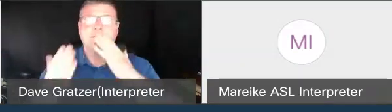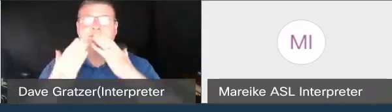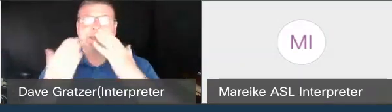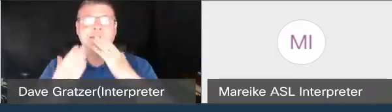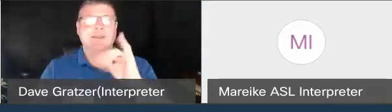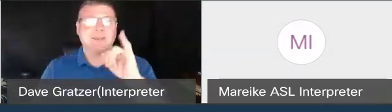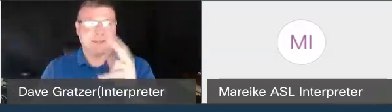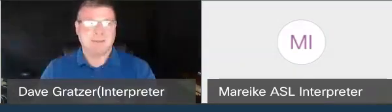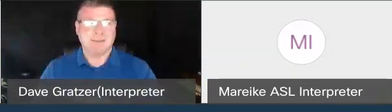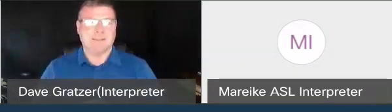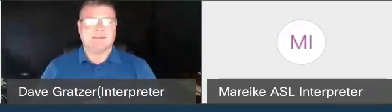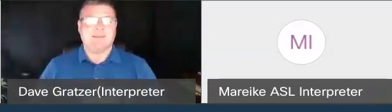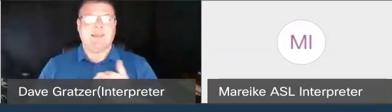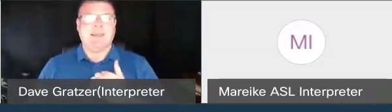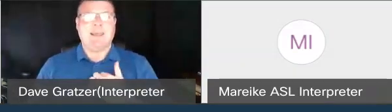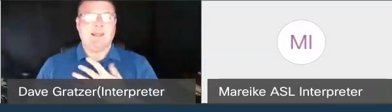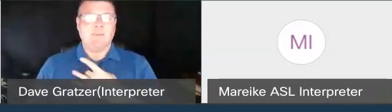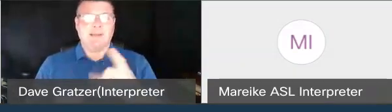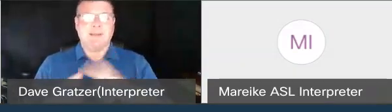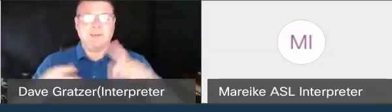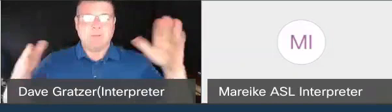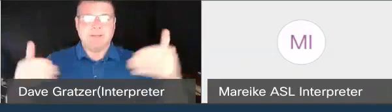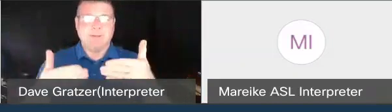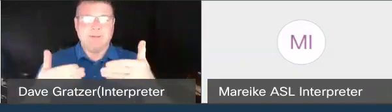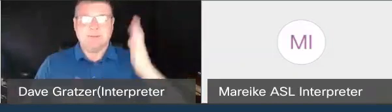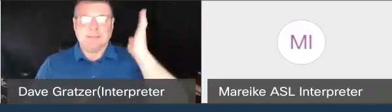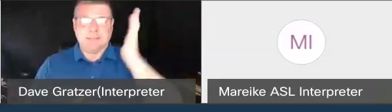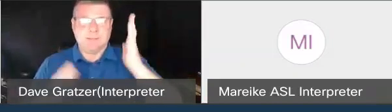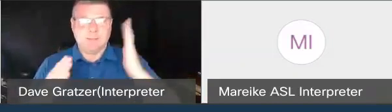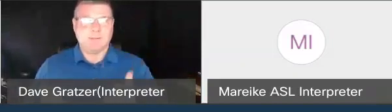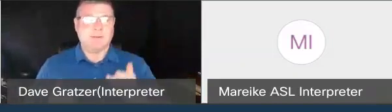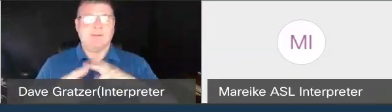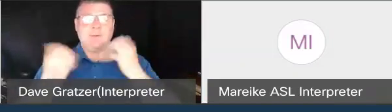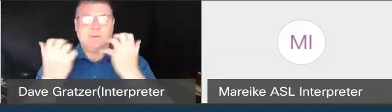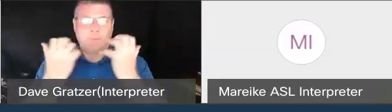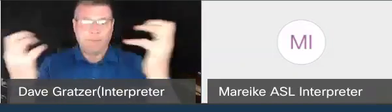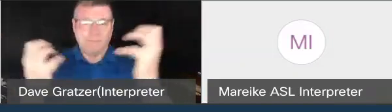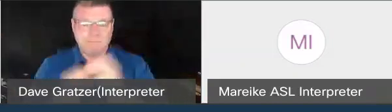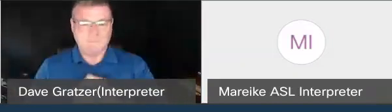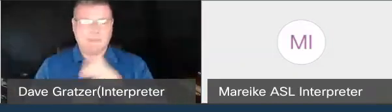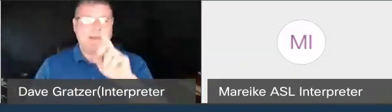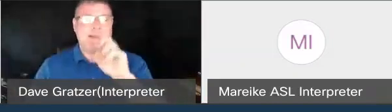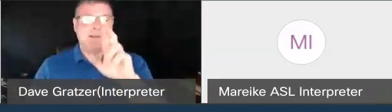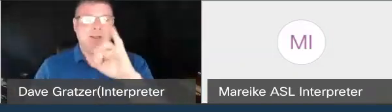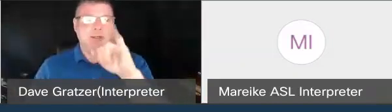So now I would like to introduce the speakers today to our audience. So we have Dr. James Dunford,